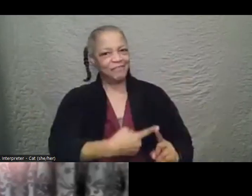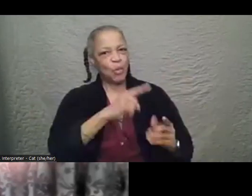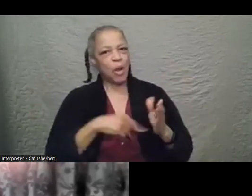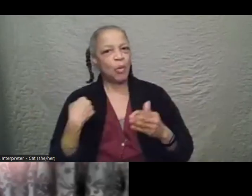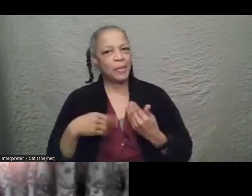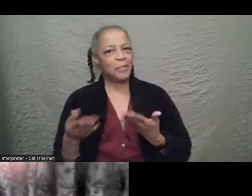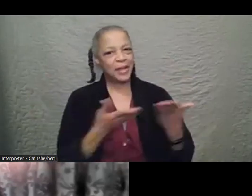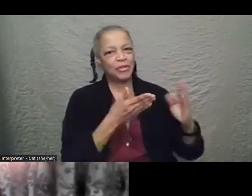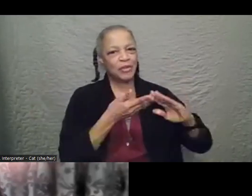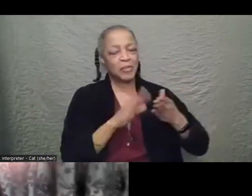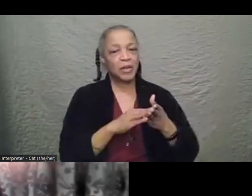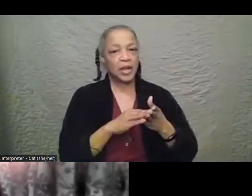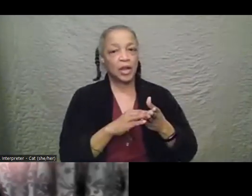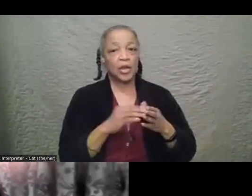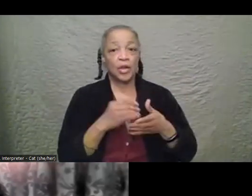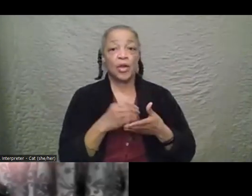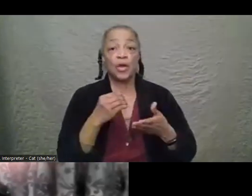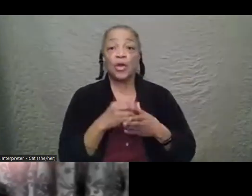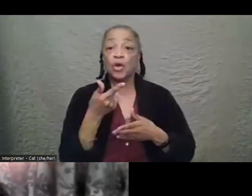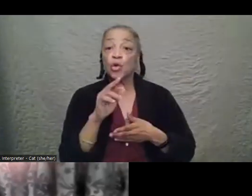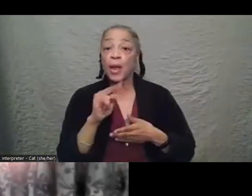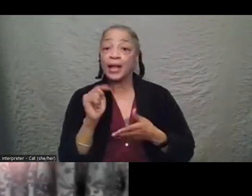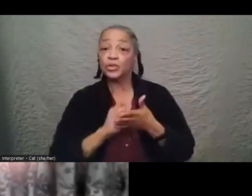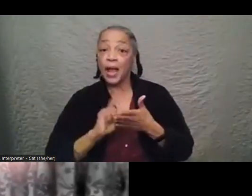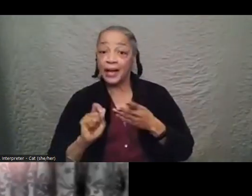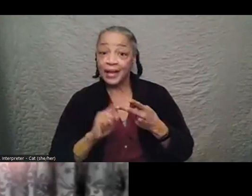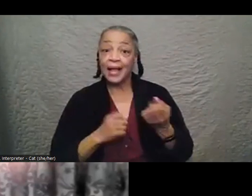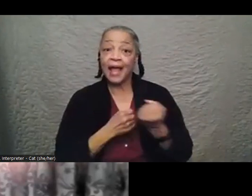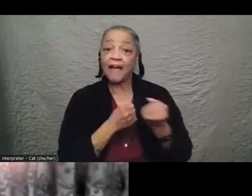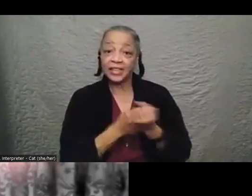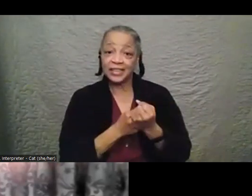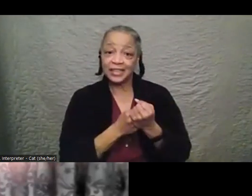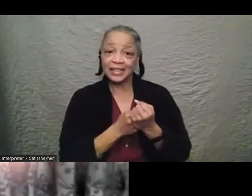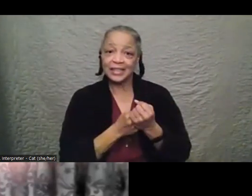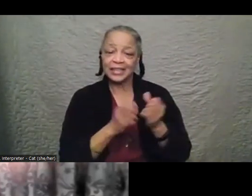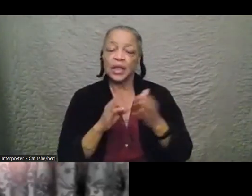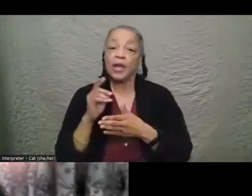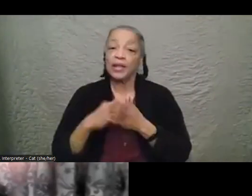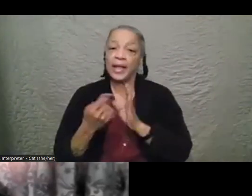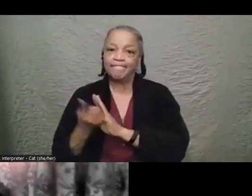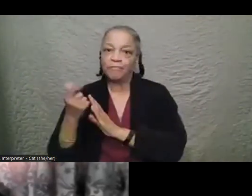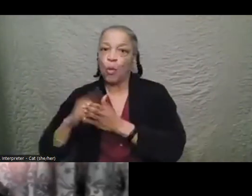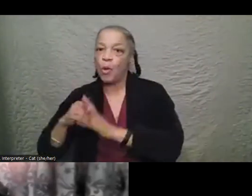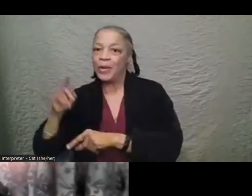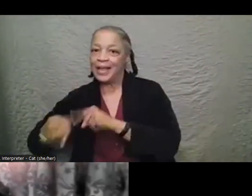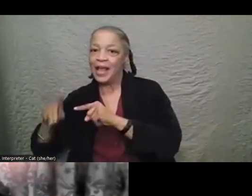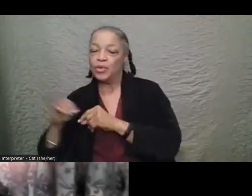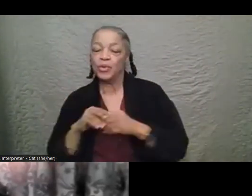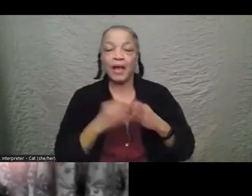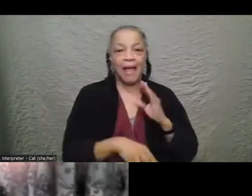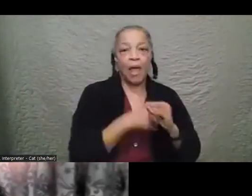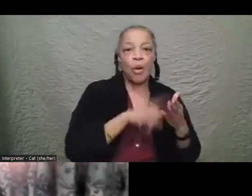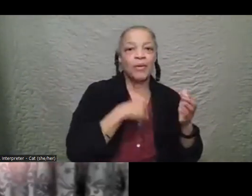In grant writing, advocacy, let's take that what is not in bringing what is.